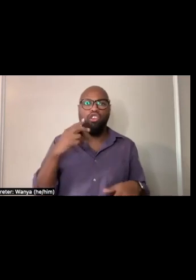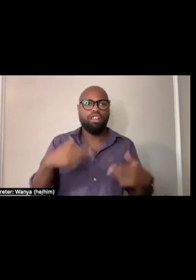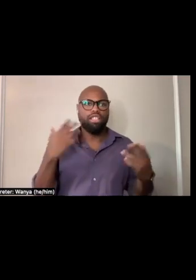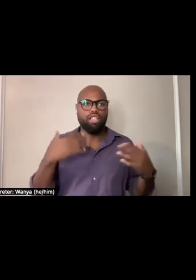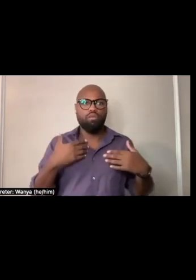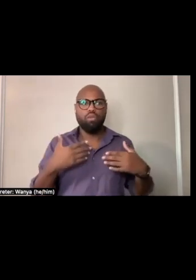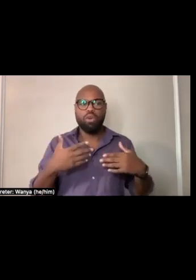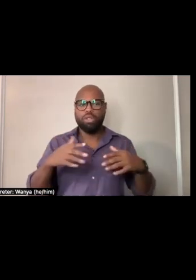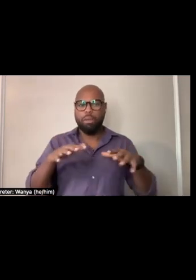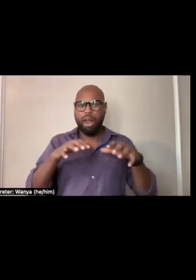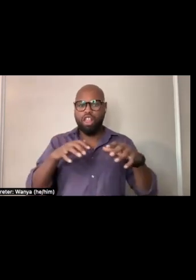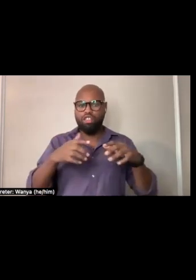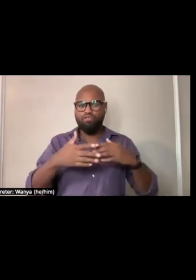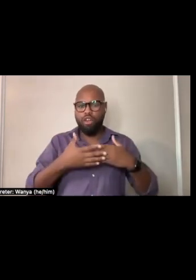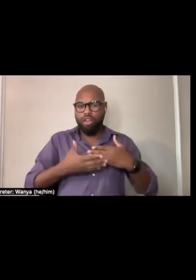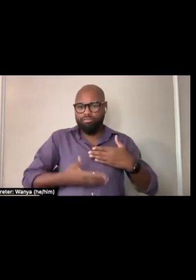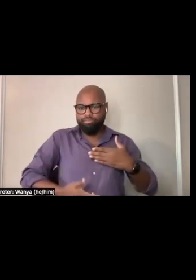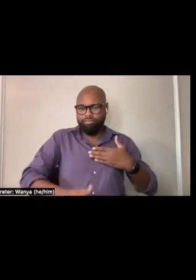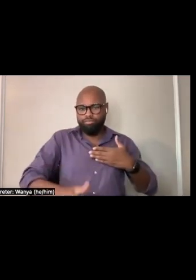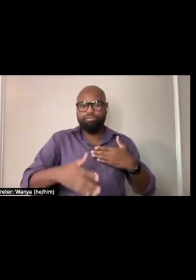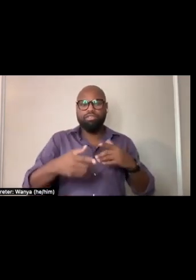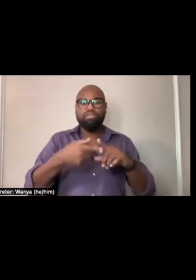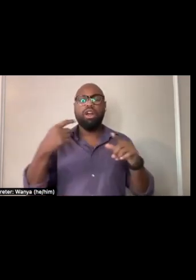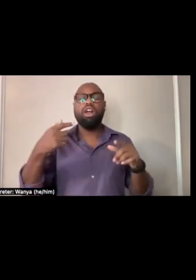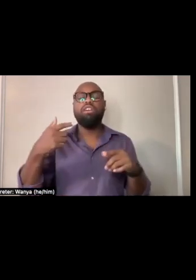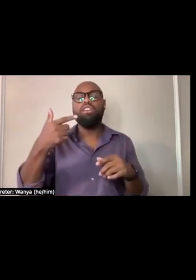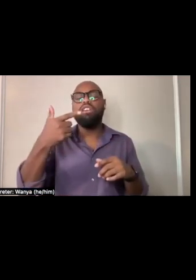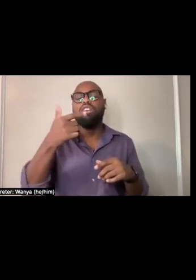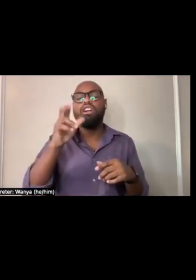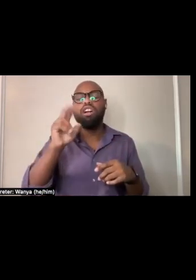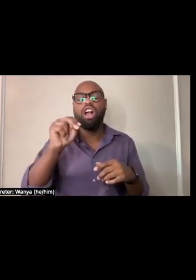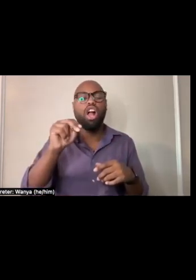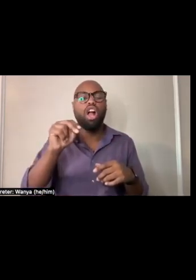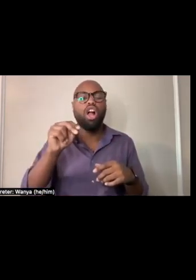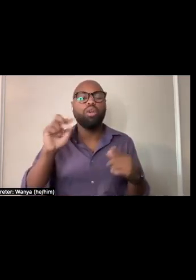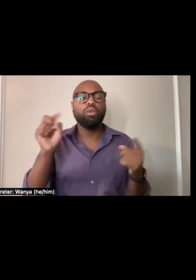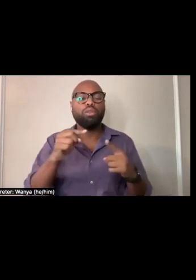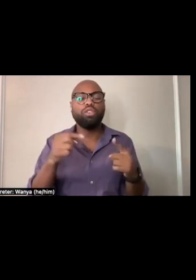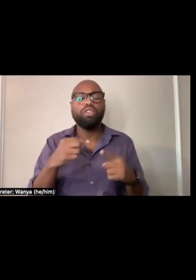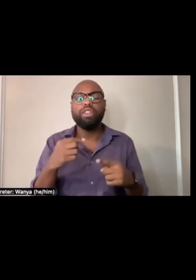For the last 15 years. He had extensive and profound pressure ulcers